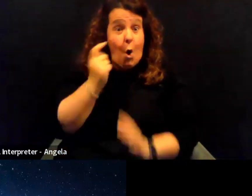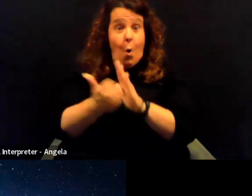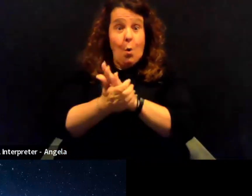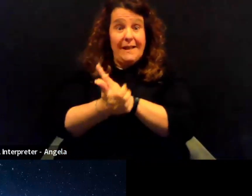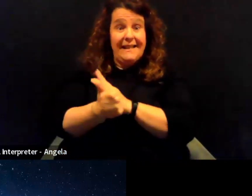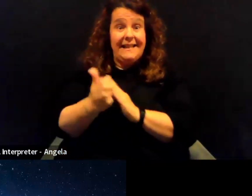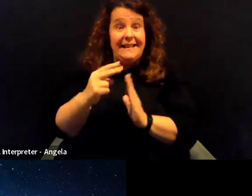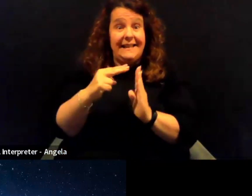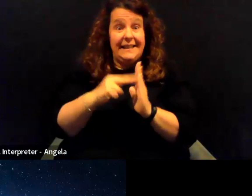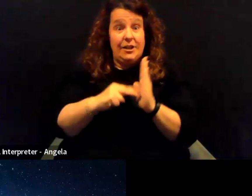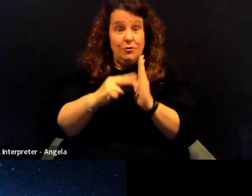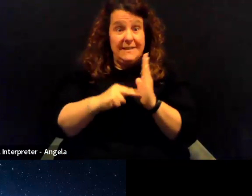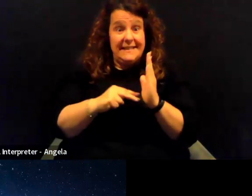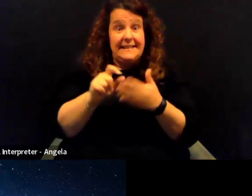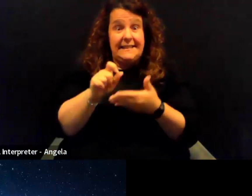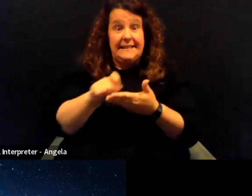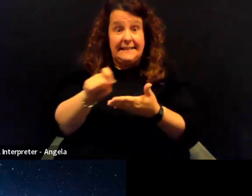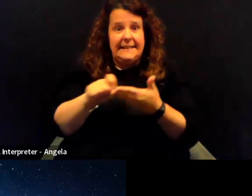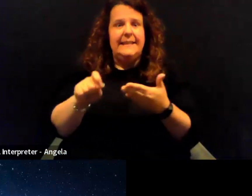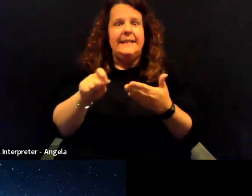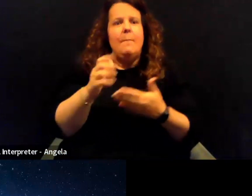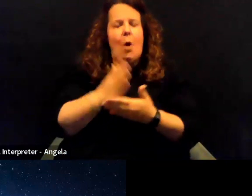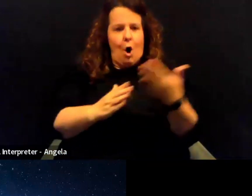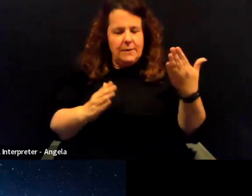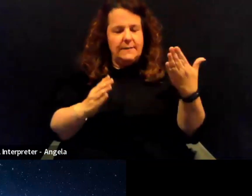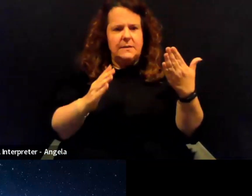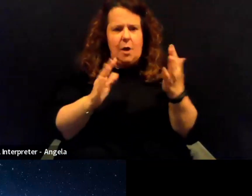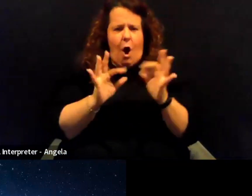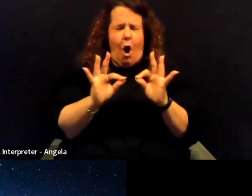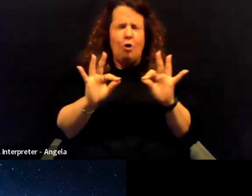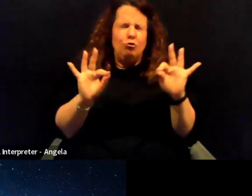these communication pieces, , are, are critical,